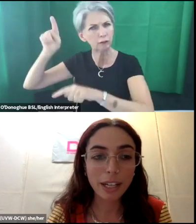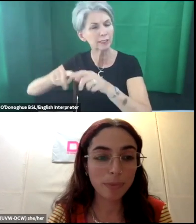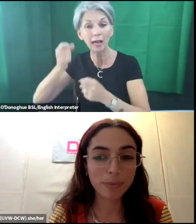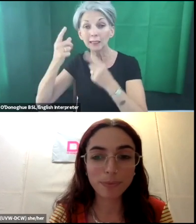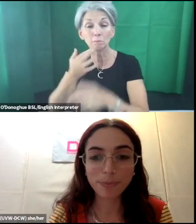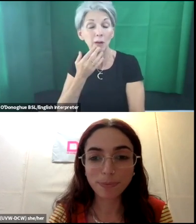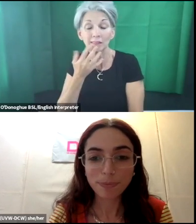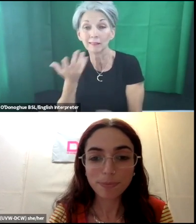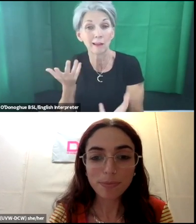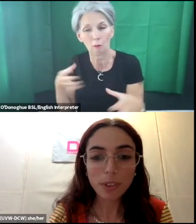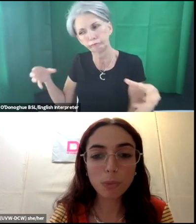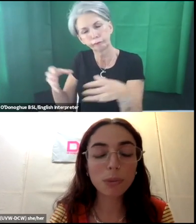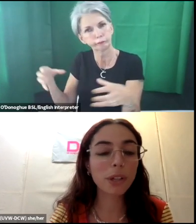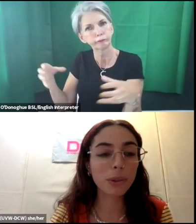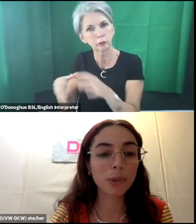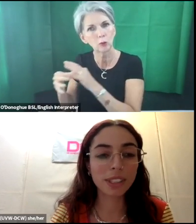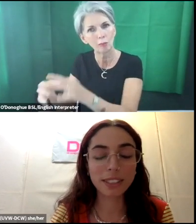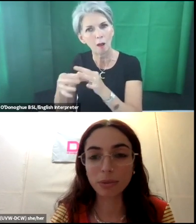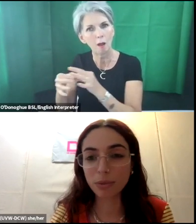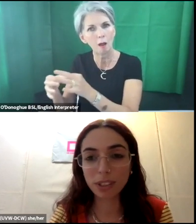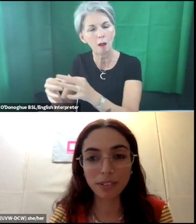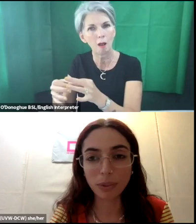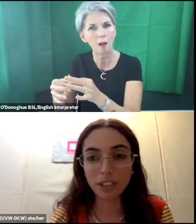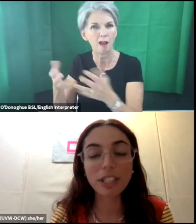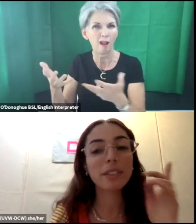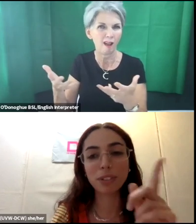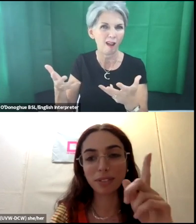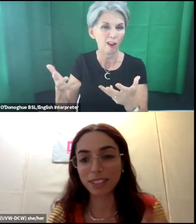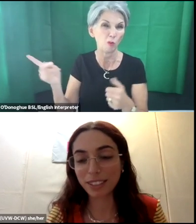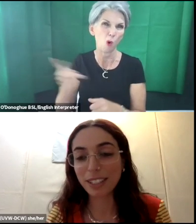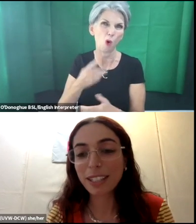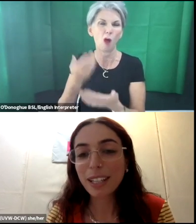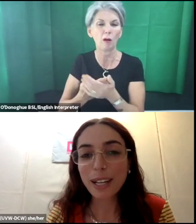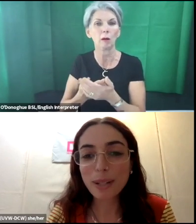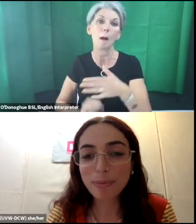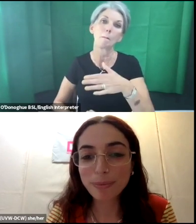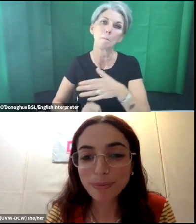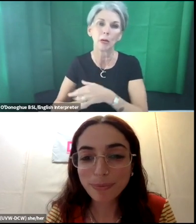You probably all want London Living Wage if you live in London.